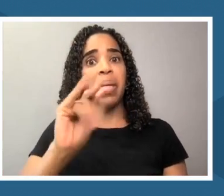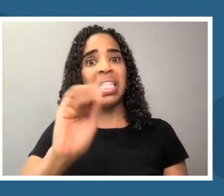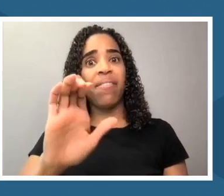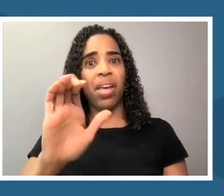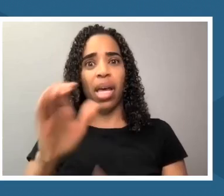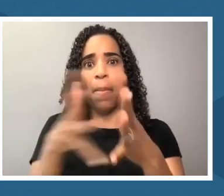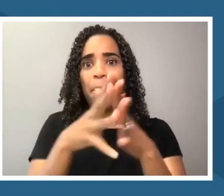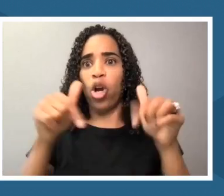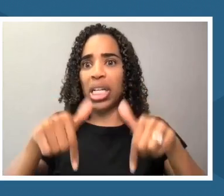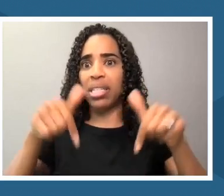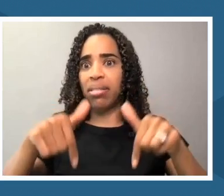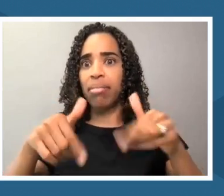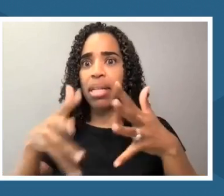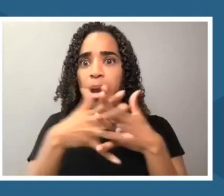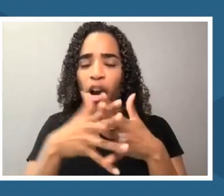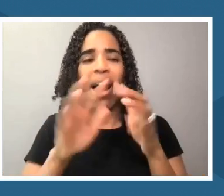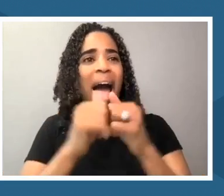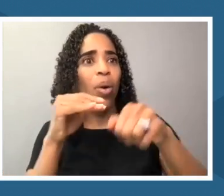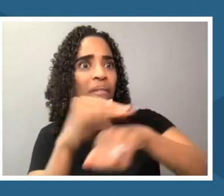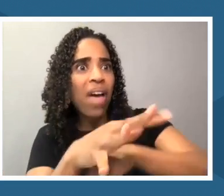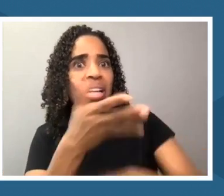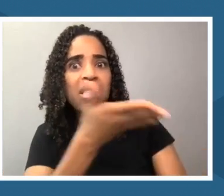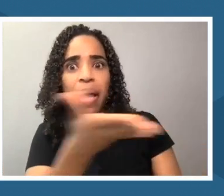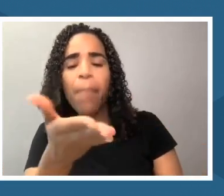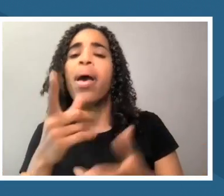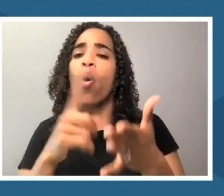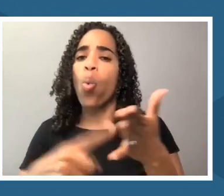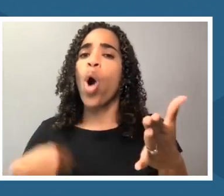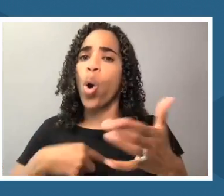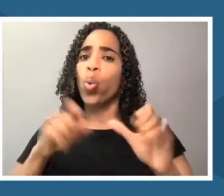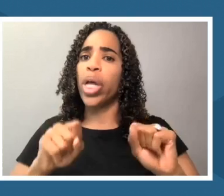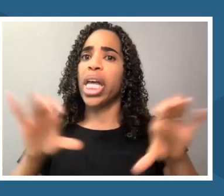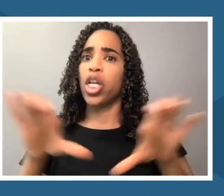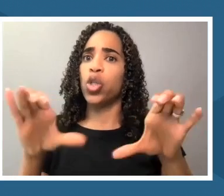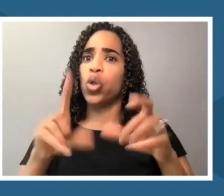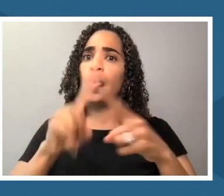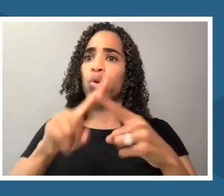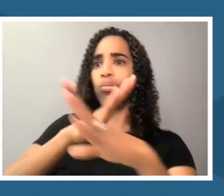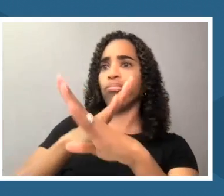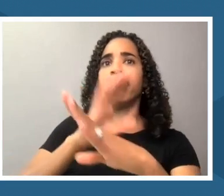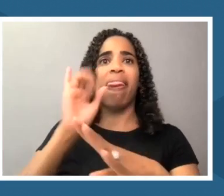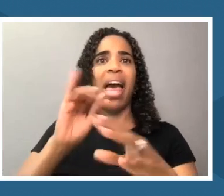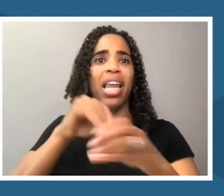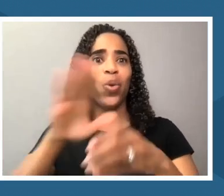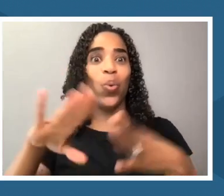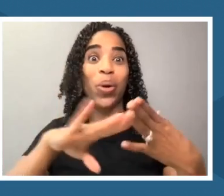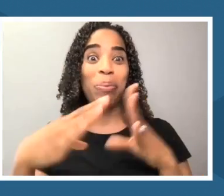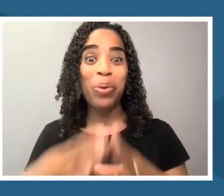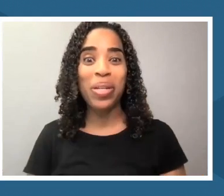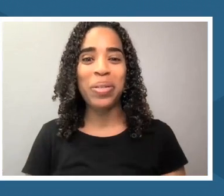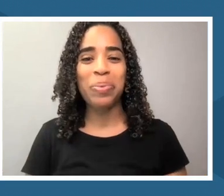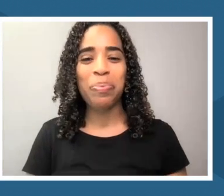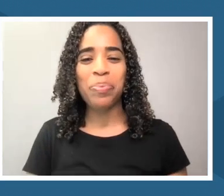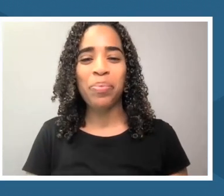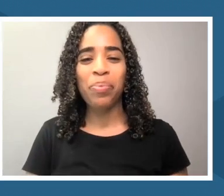affected by stereotypes and what we can do to address stereotyping in your communities